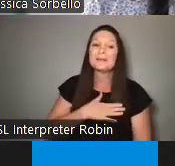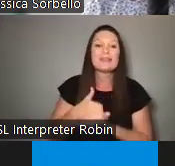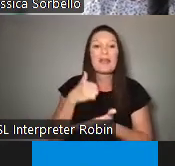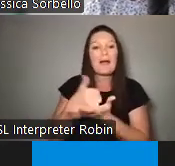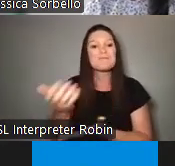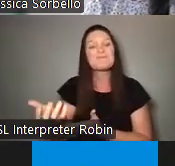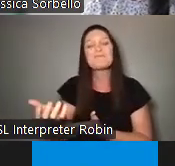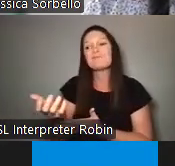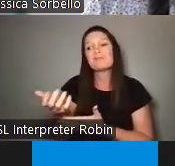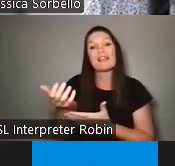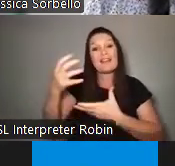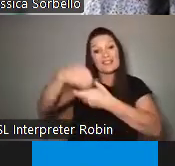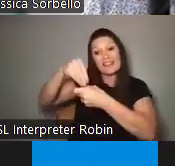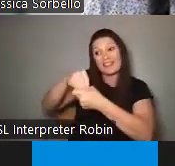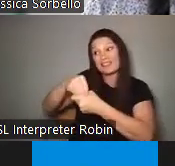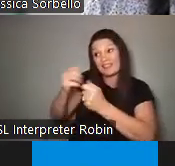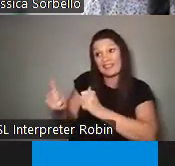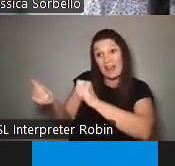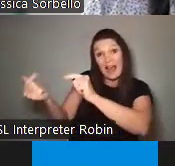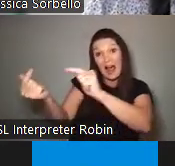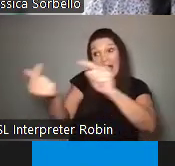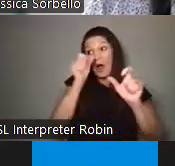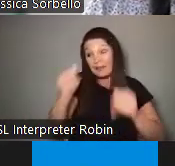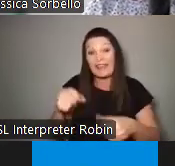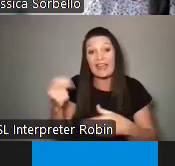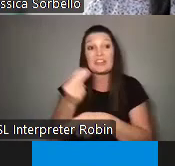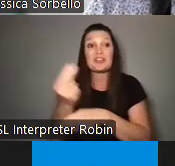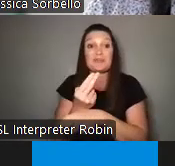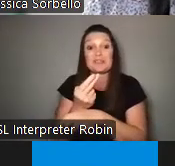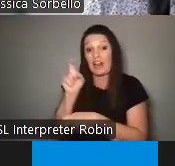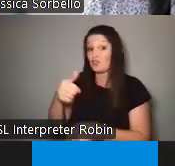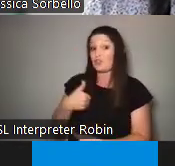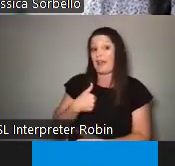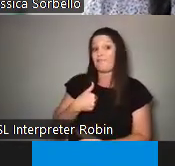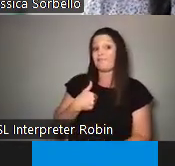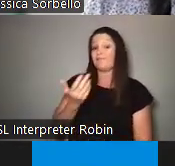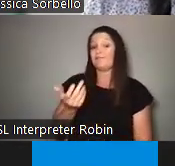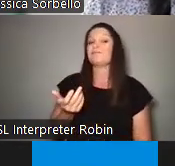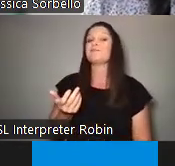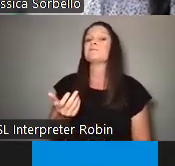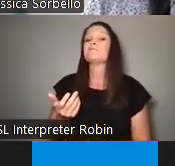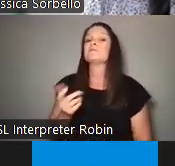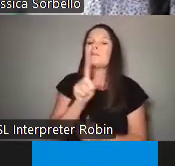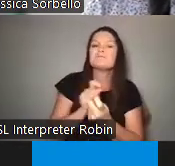Particularly -- I had never seen before the bags where you can dispose of your medications. We all have